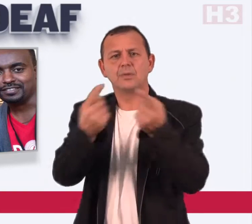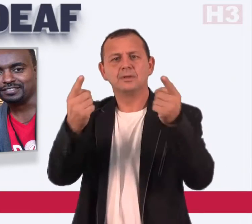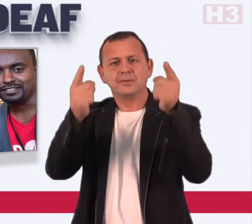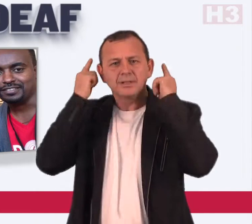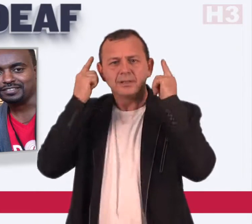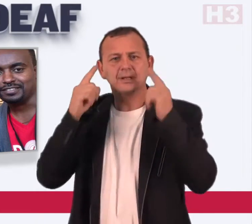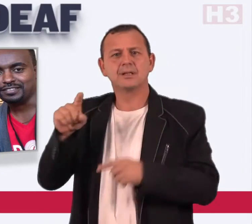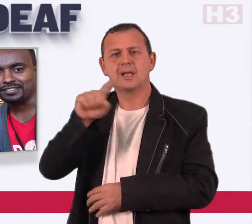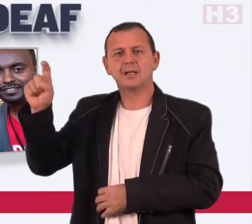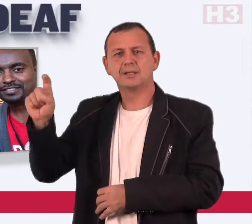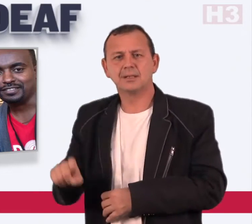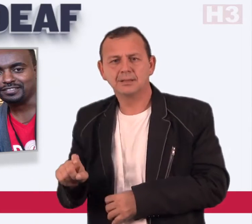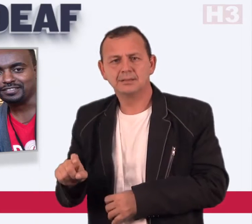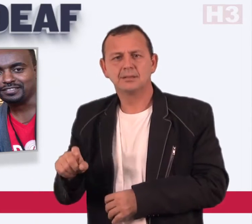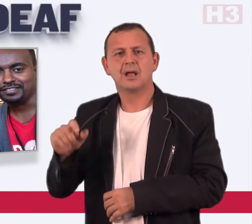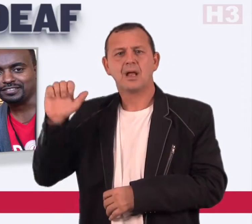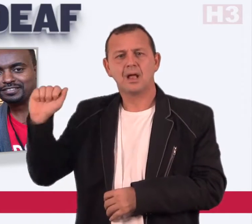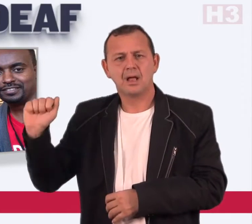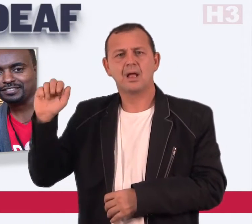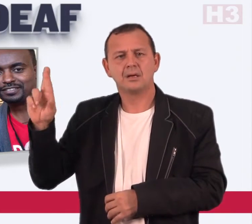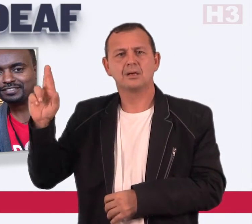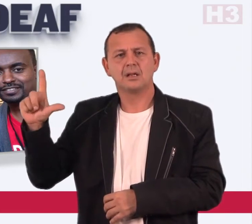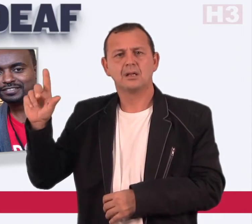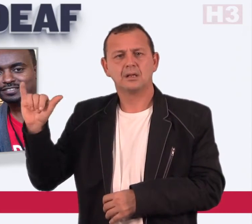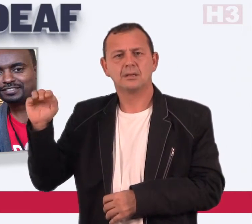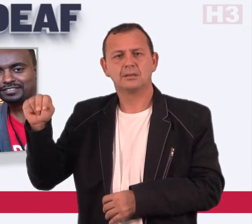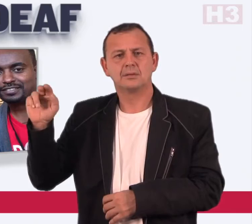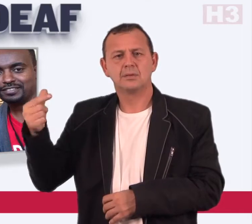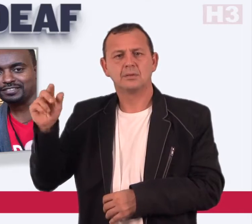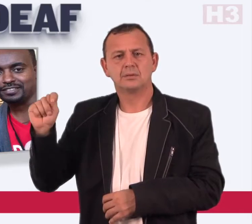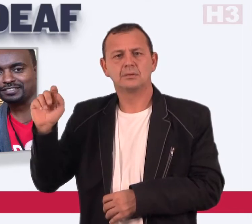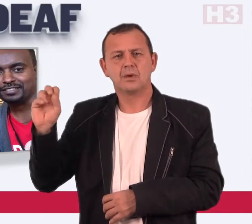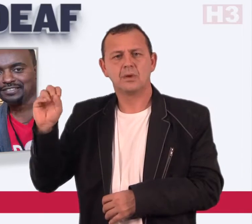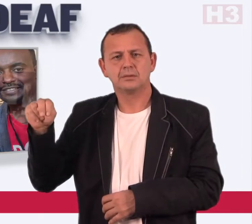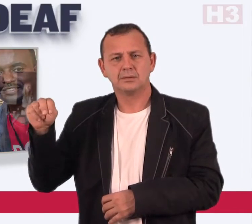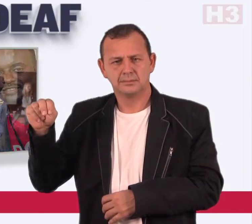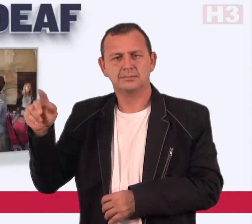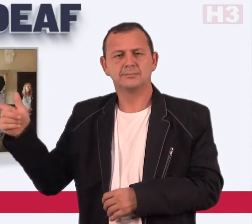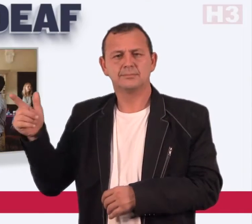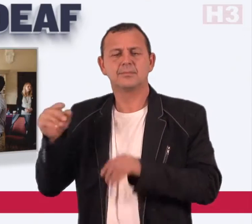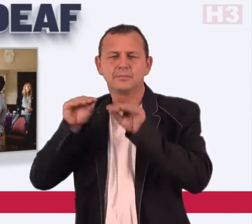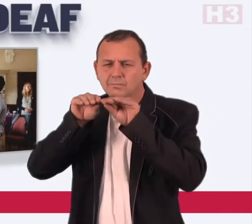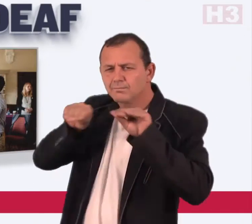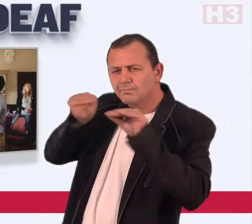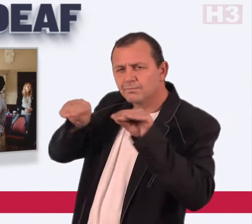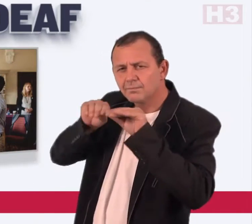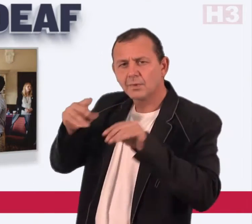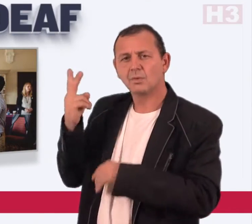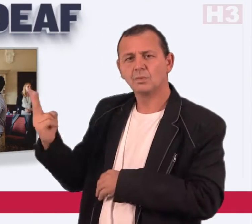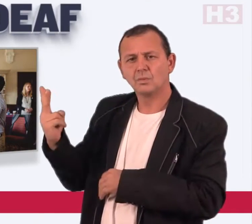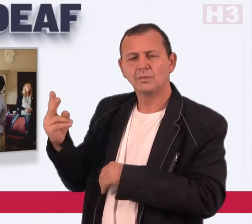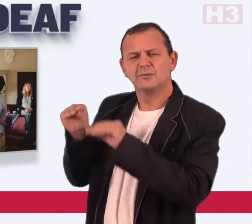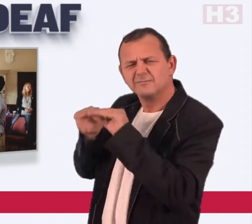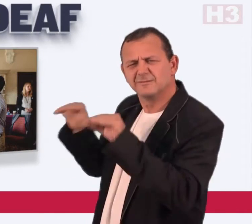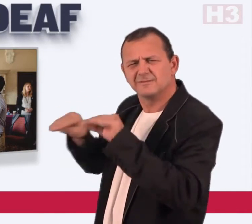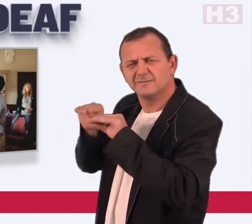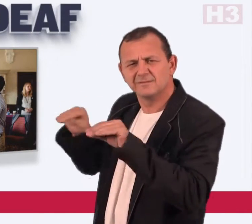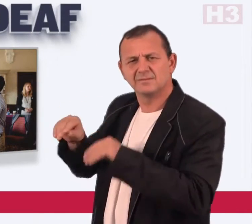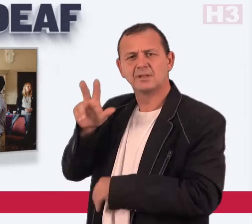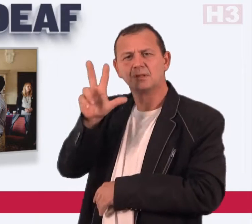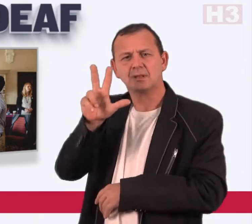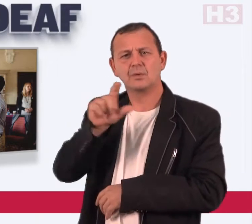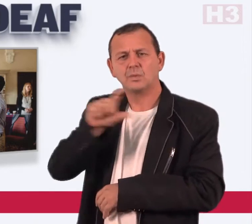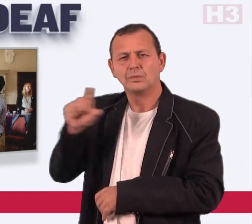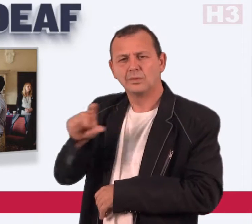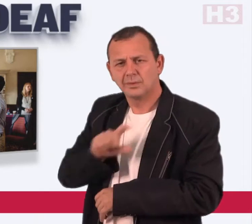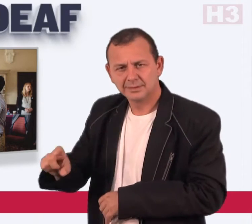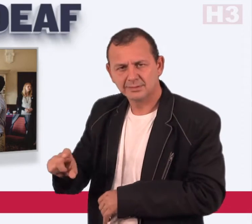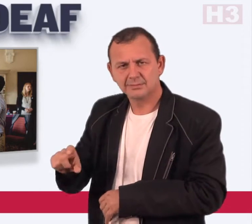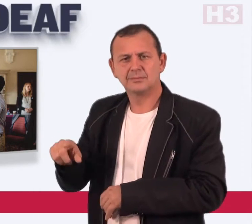Texas-Arlington, where for three weeks they got training